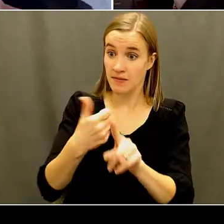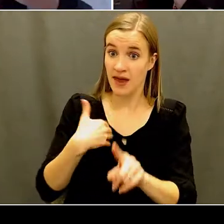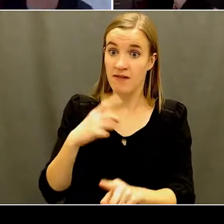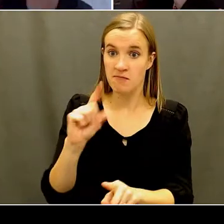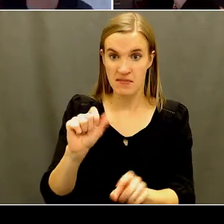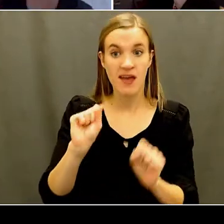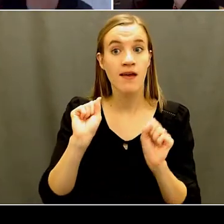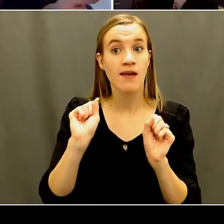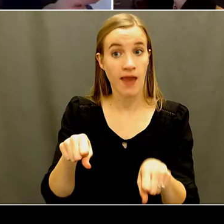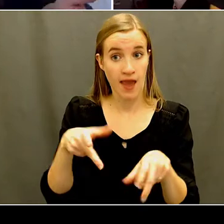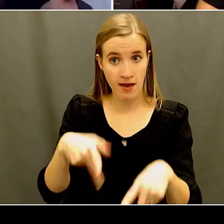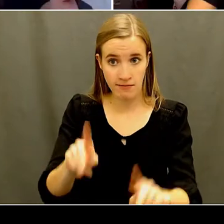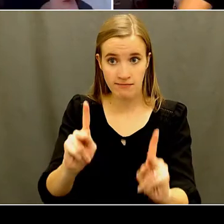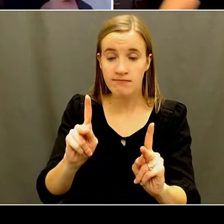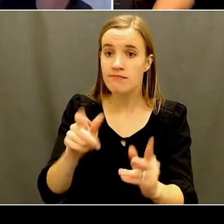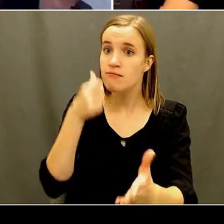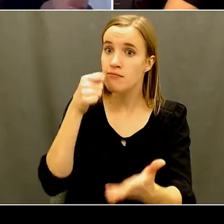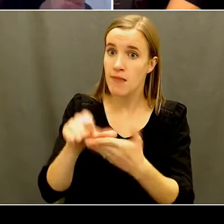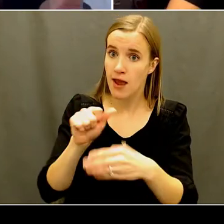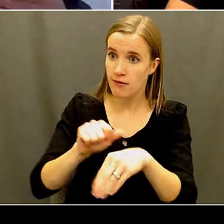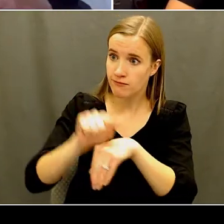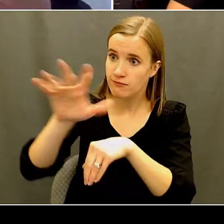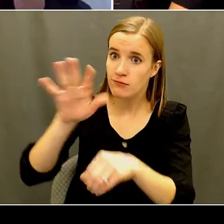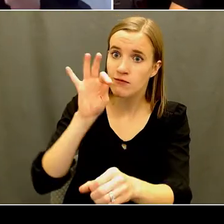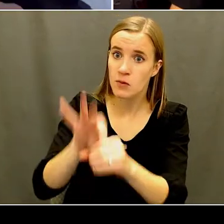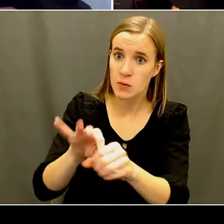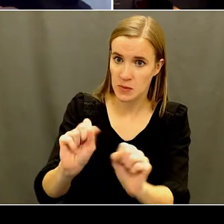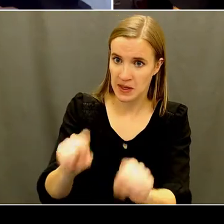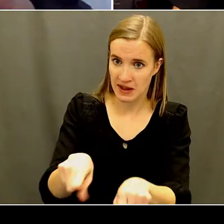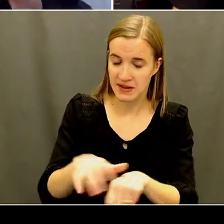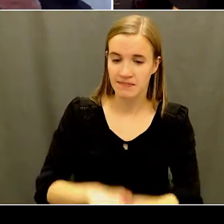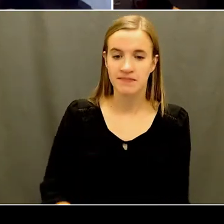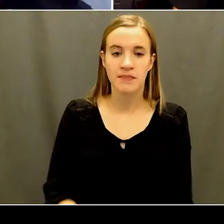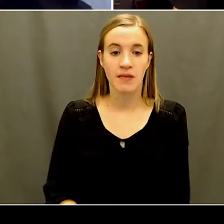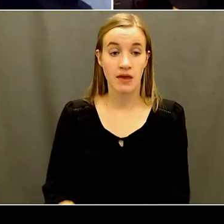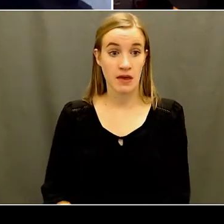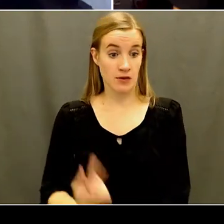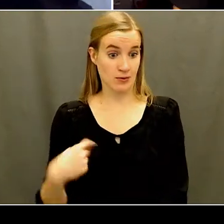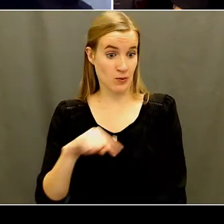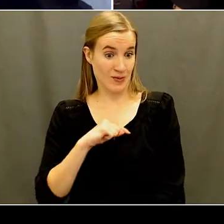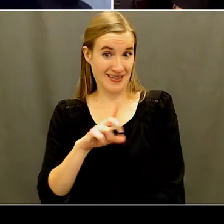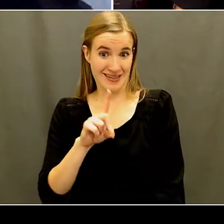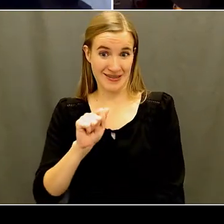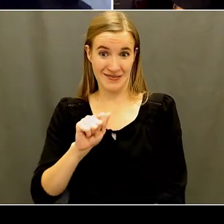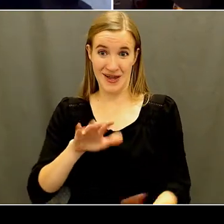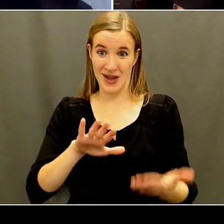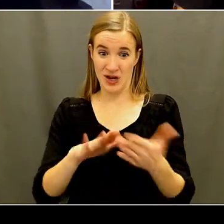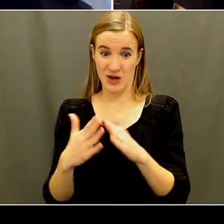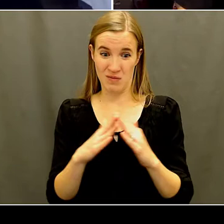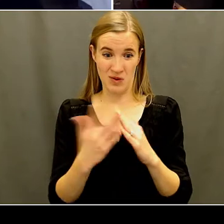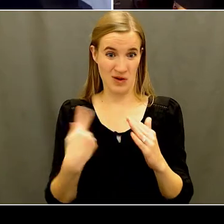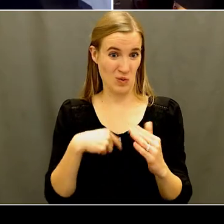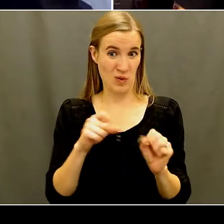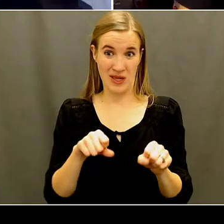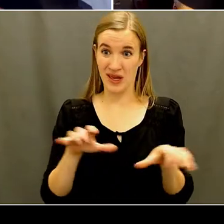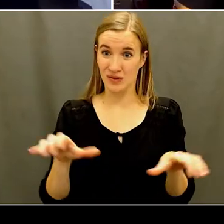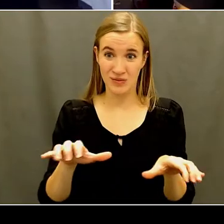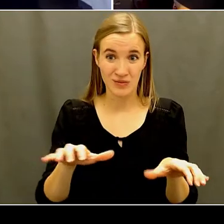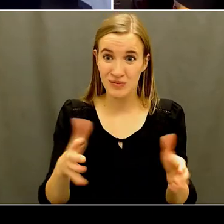That they've requested their ballots, that they understand deadlines. And I will say, because of what we're seeing with the Post Office, we need to be